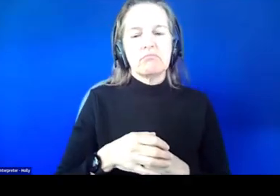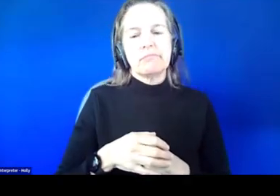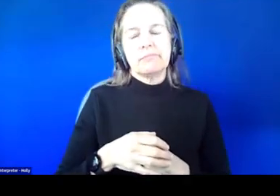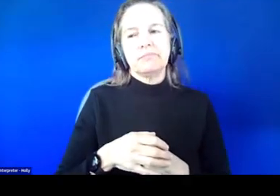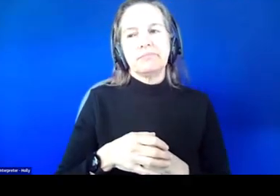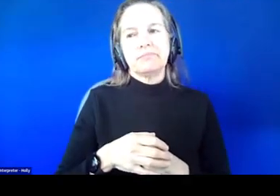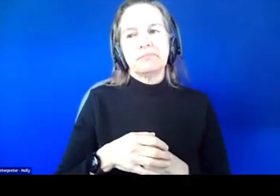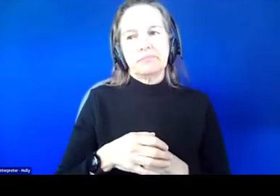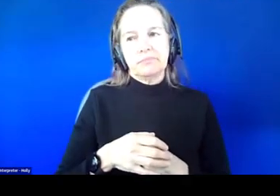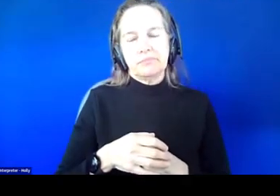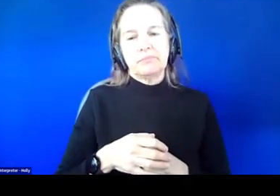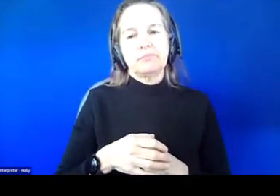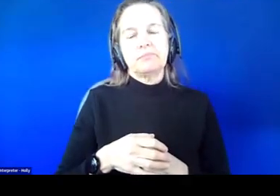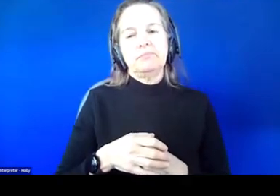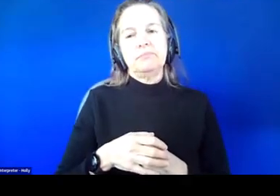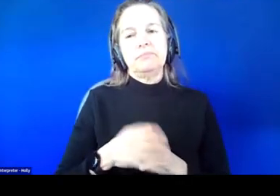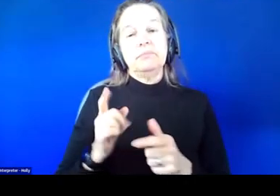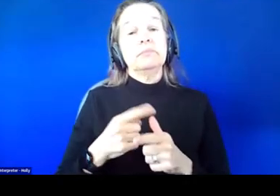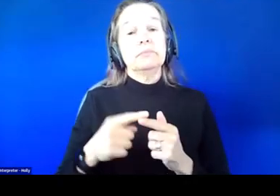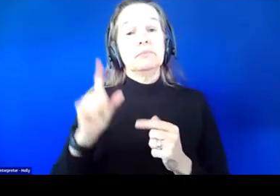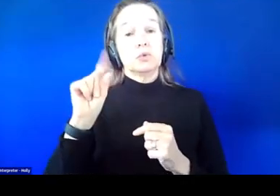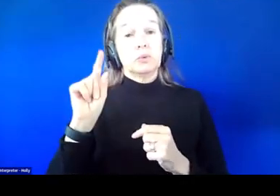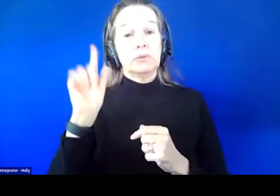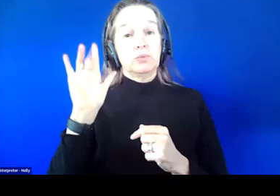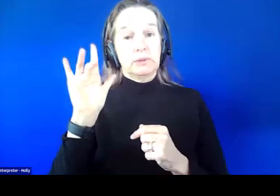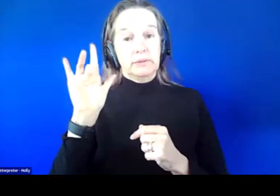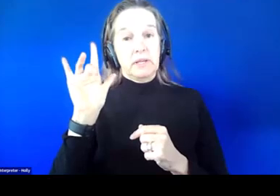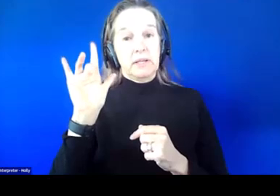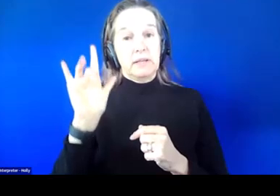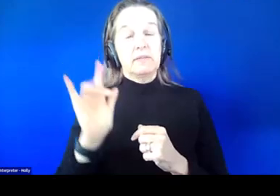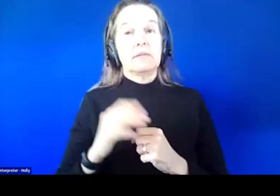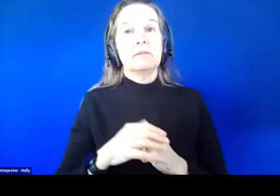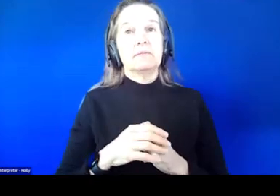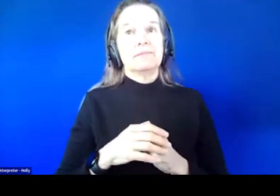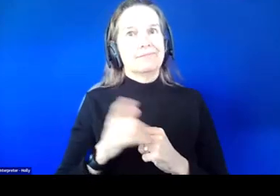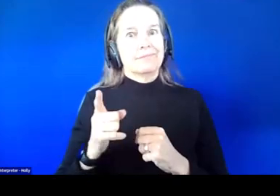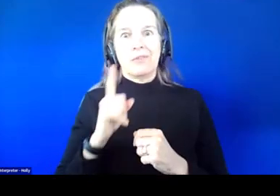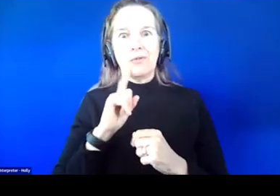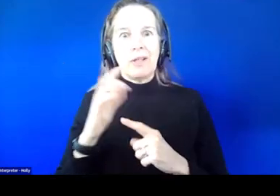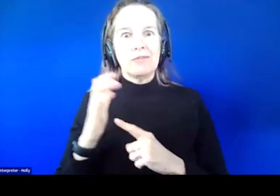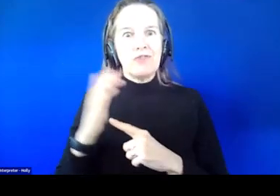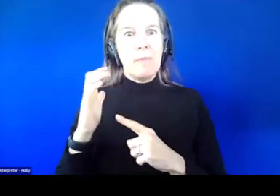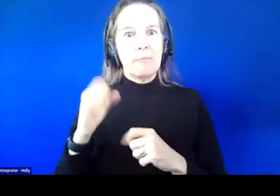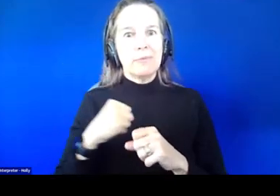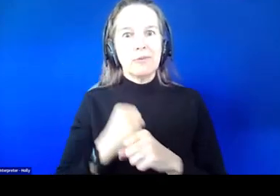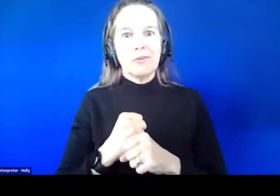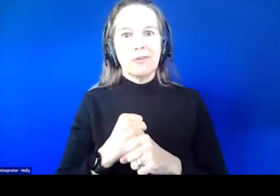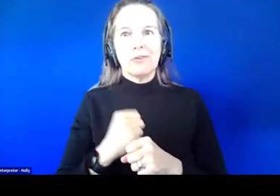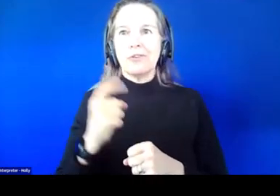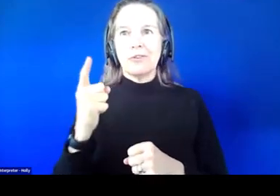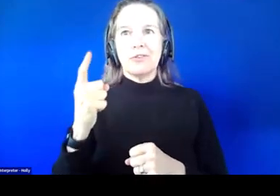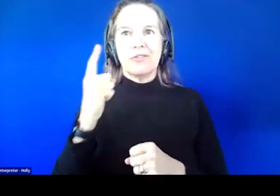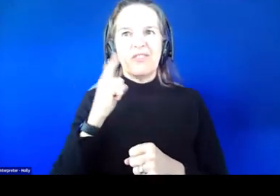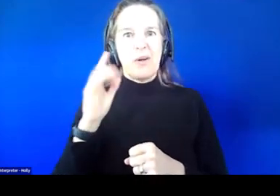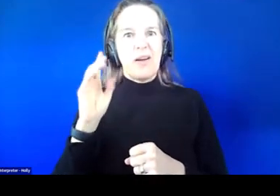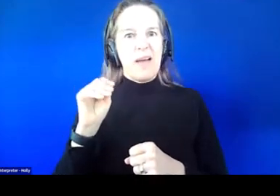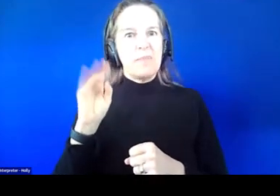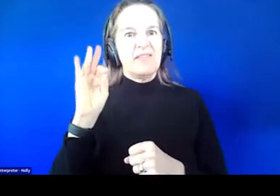in 2025, a fantastic banner year, really, for our overall money follows the person transition work,